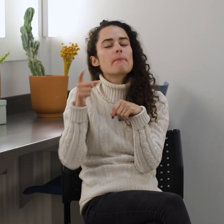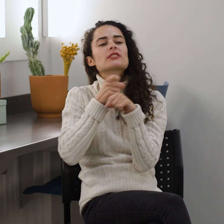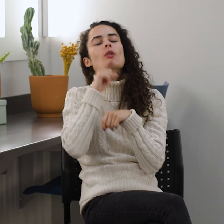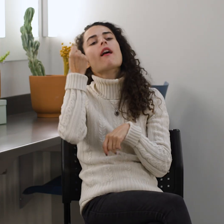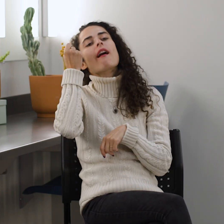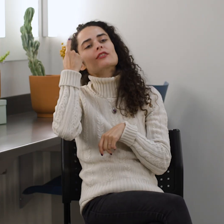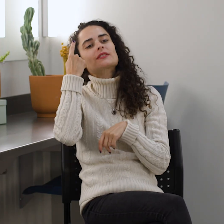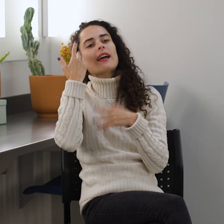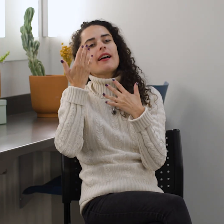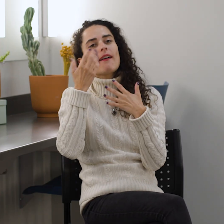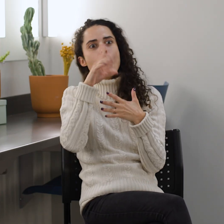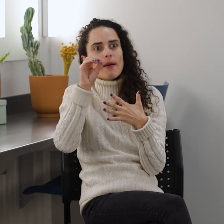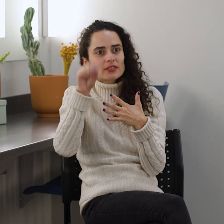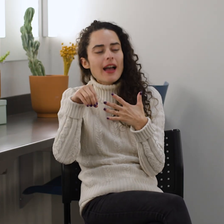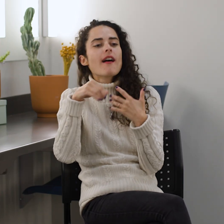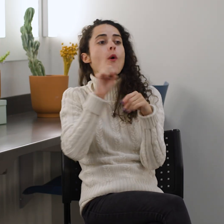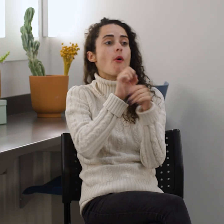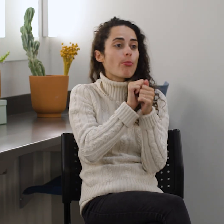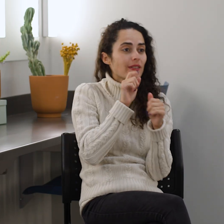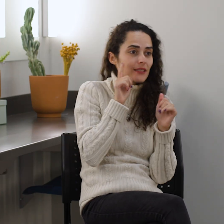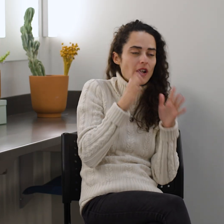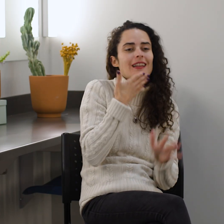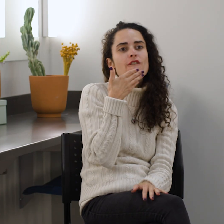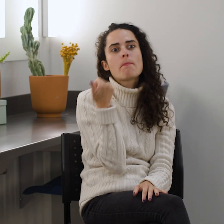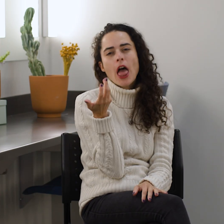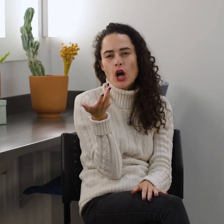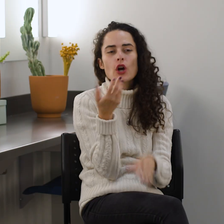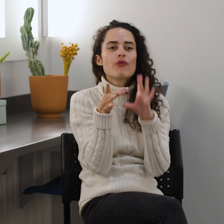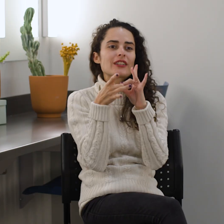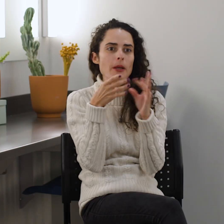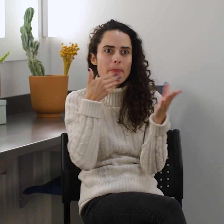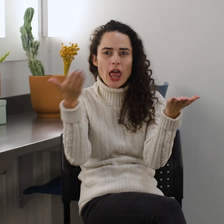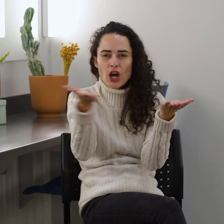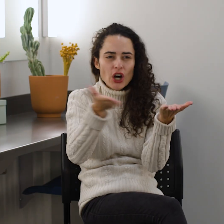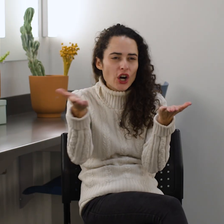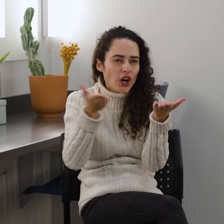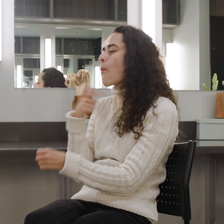making sure that the hearing people on set understand 100% and creating a better working relationship with the Deaf actors.